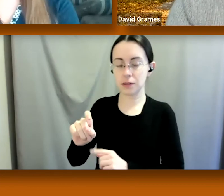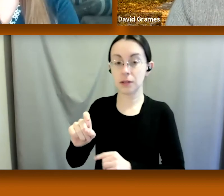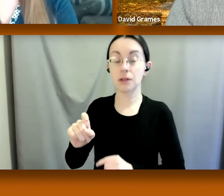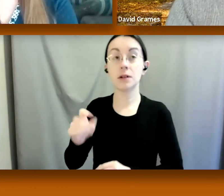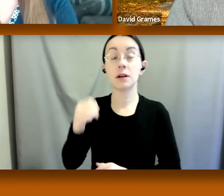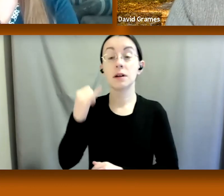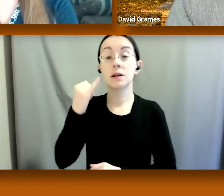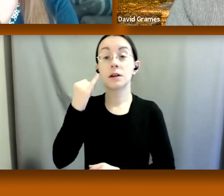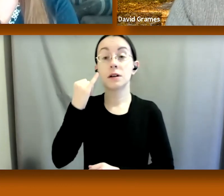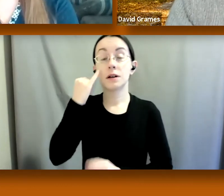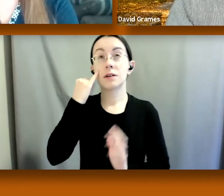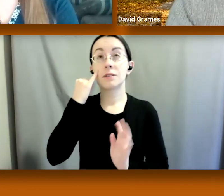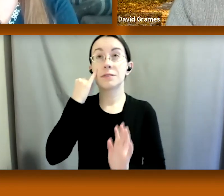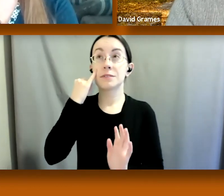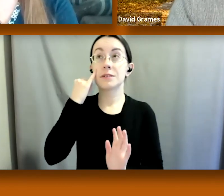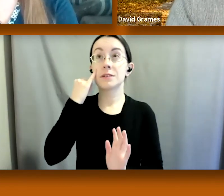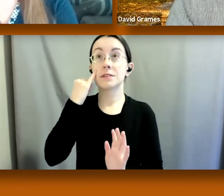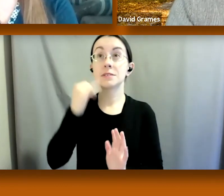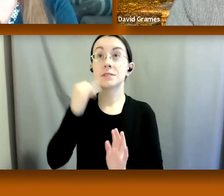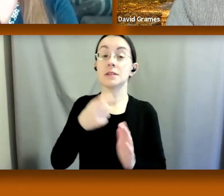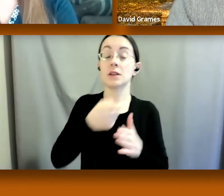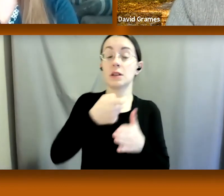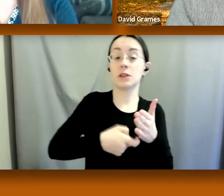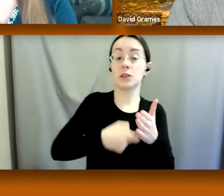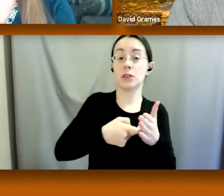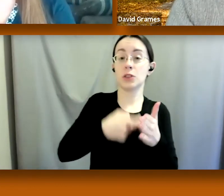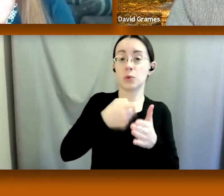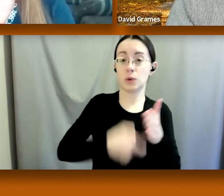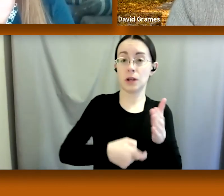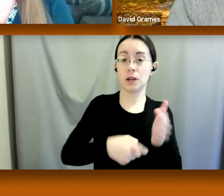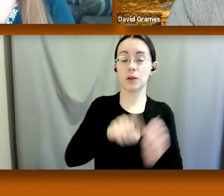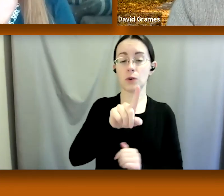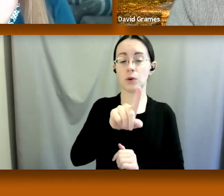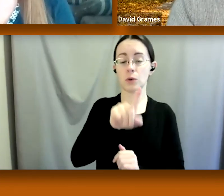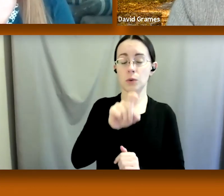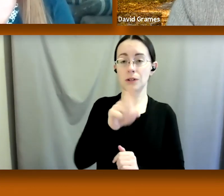I'll say the rate is $179.50